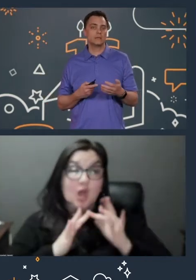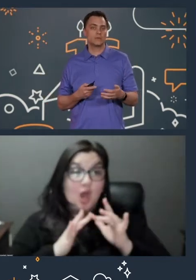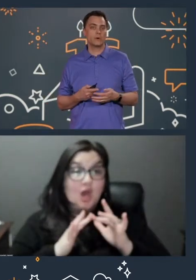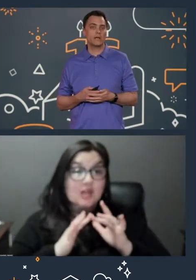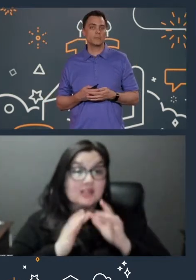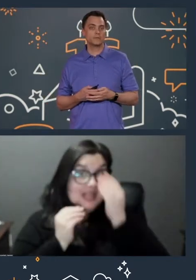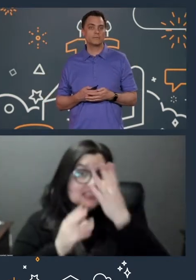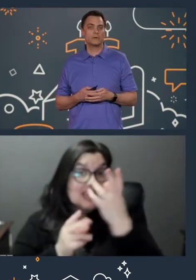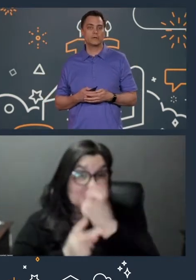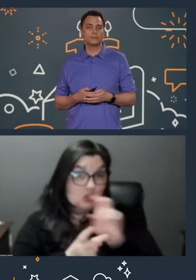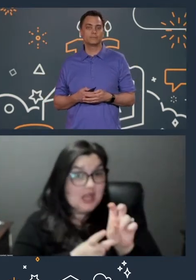is a great option for you.